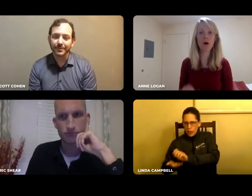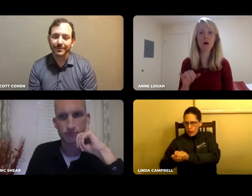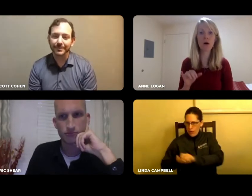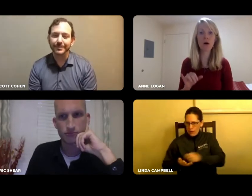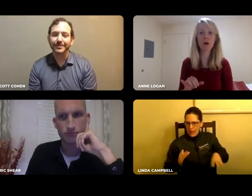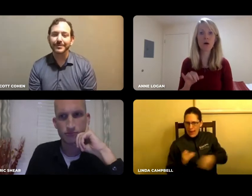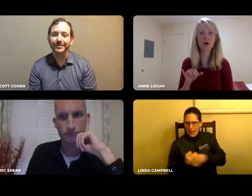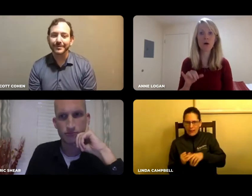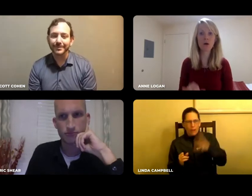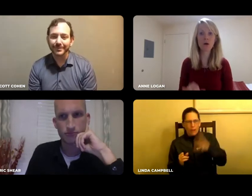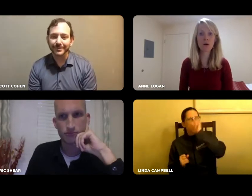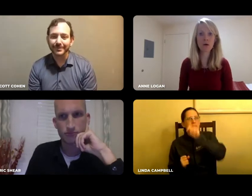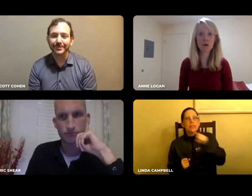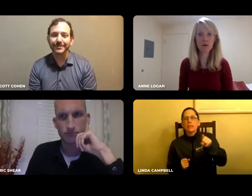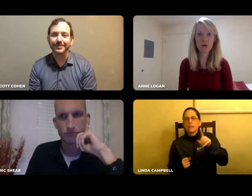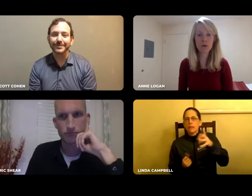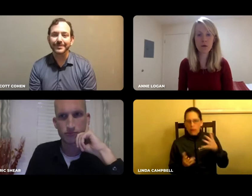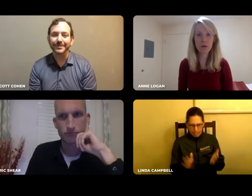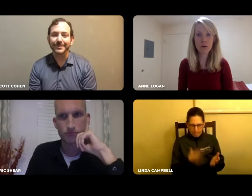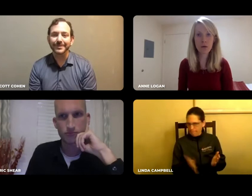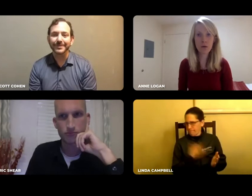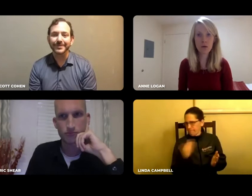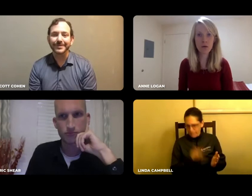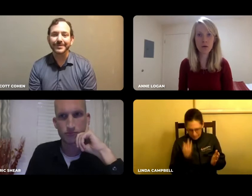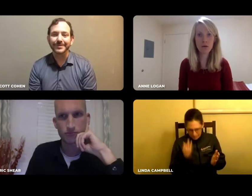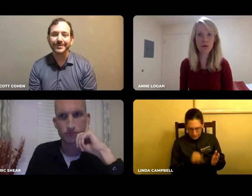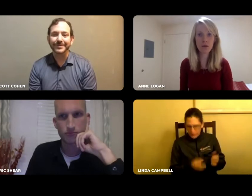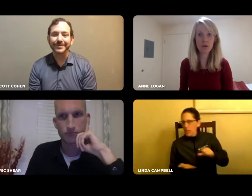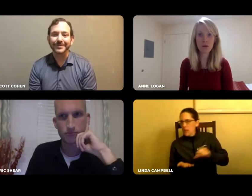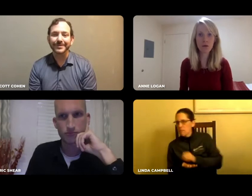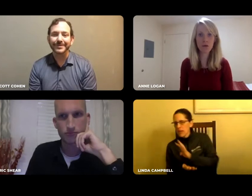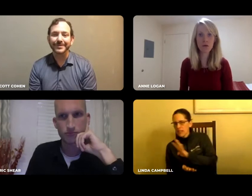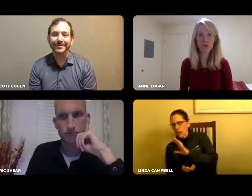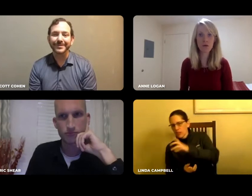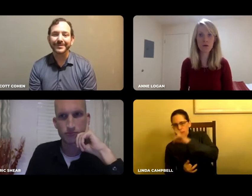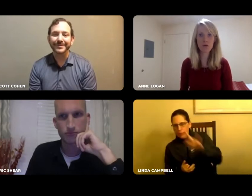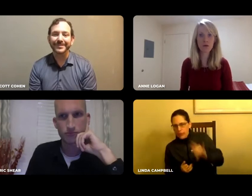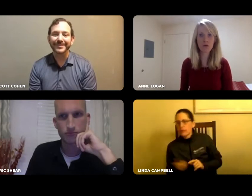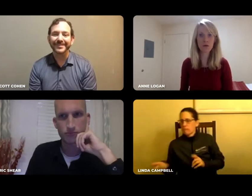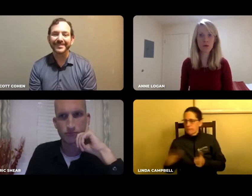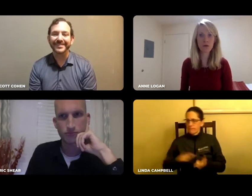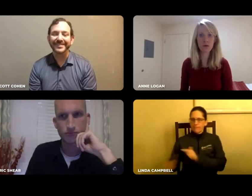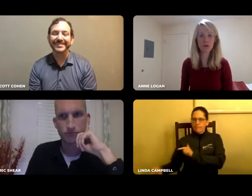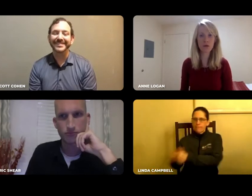If something was missed, I'd write "You can find it on p.40".